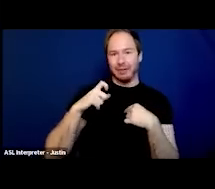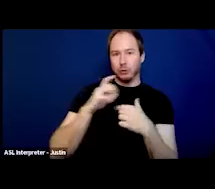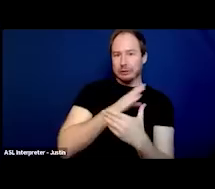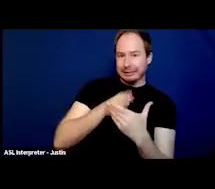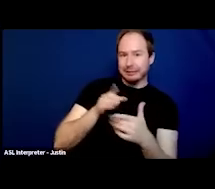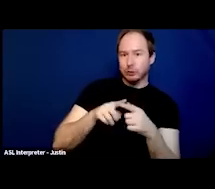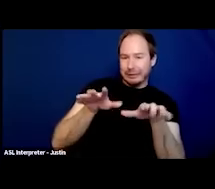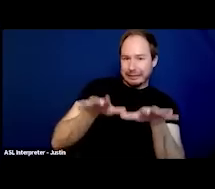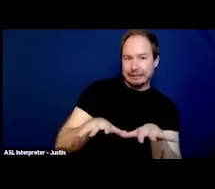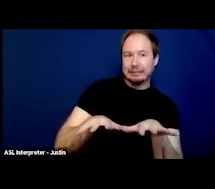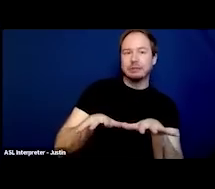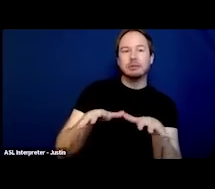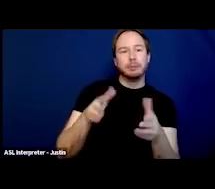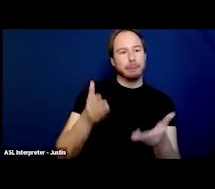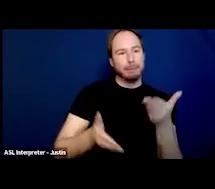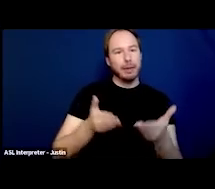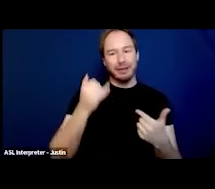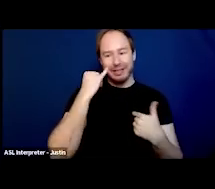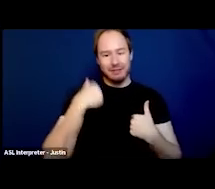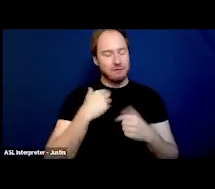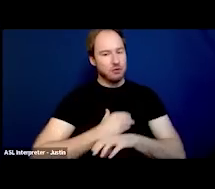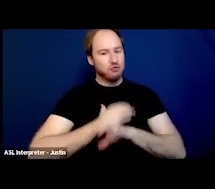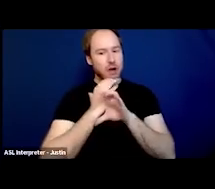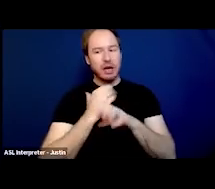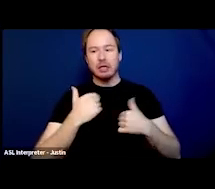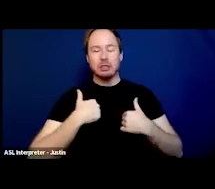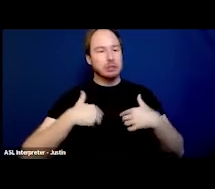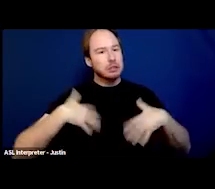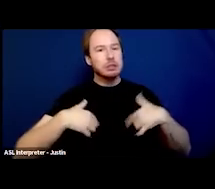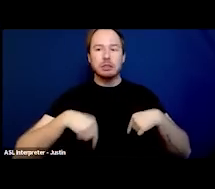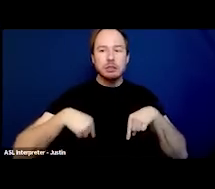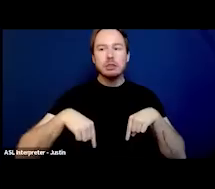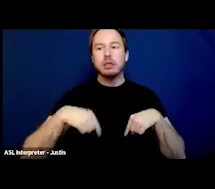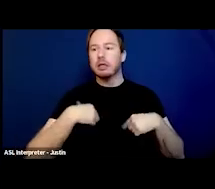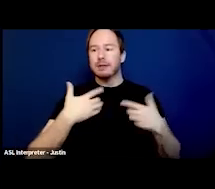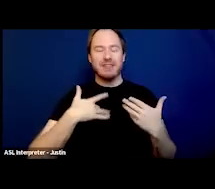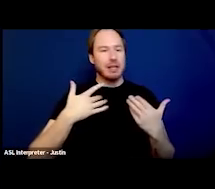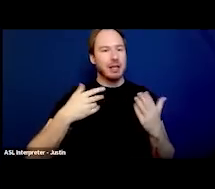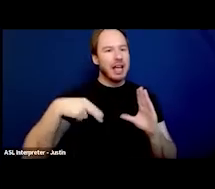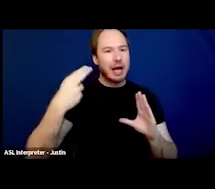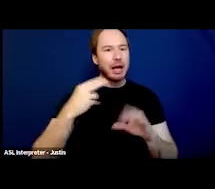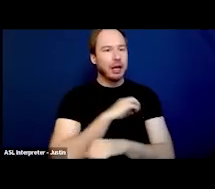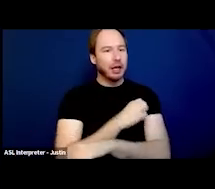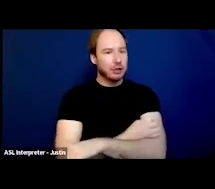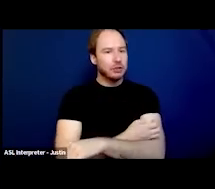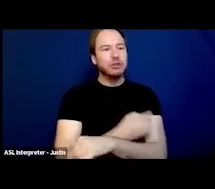A resident that may be in crisis or maybe heightened from something. So just to give a brief overview